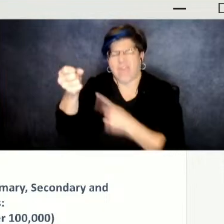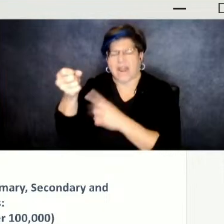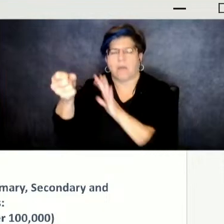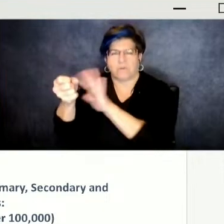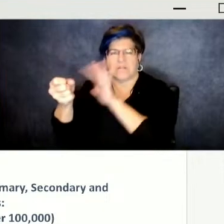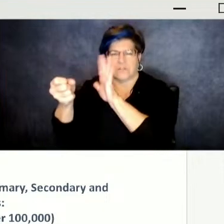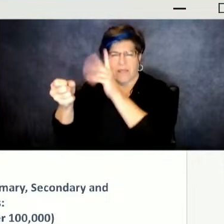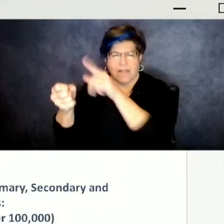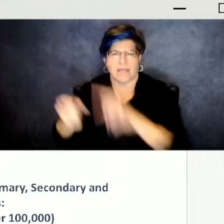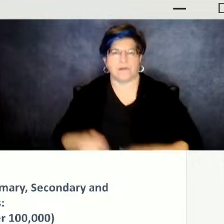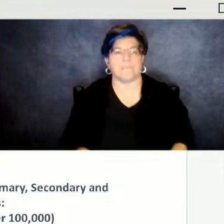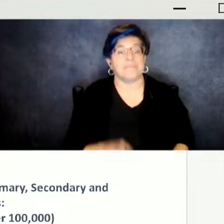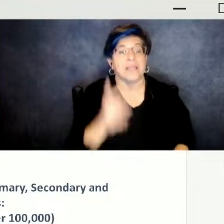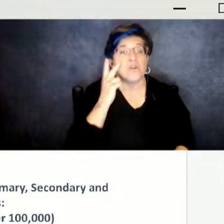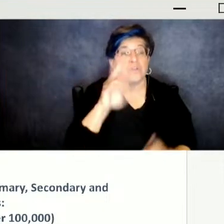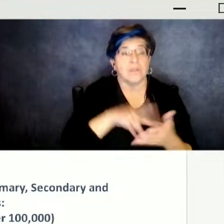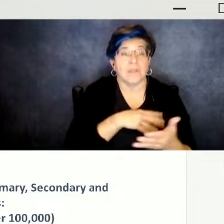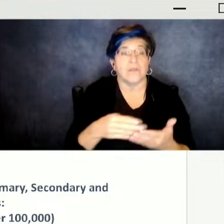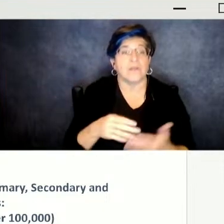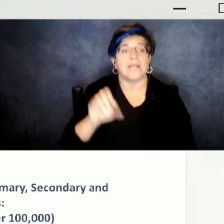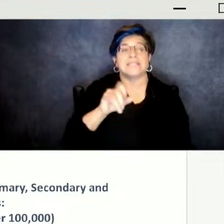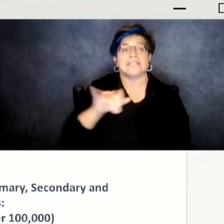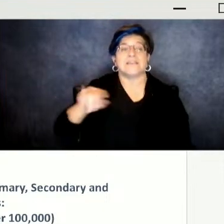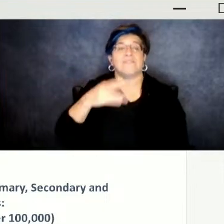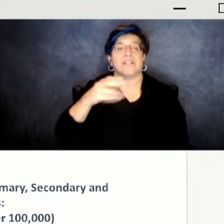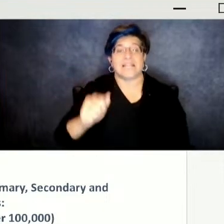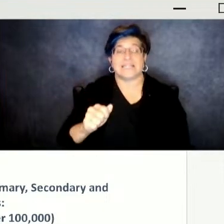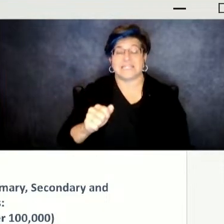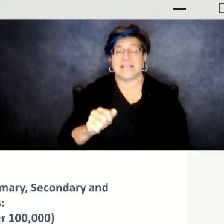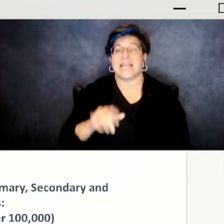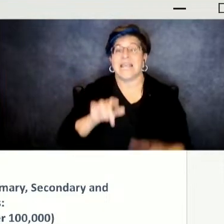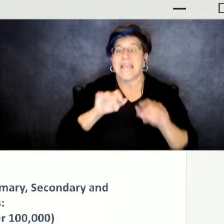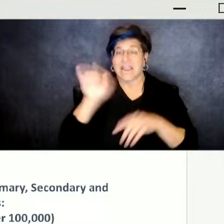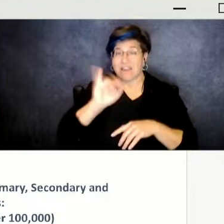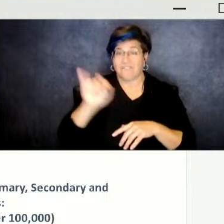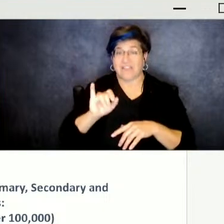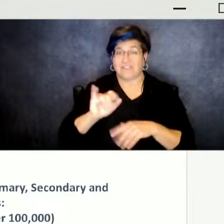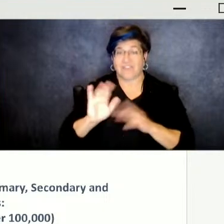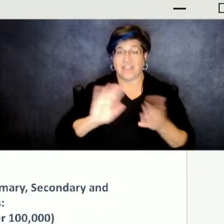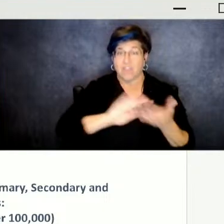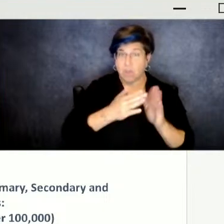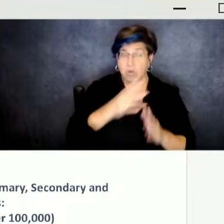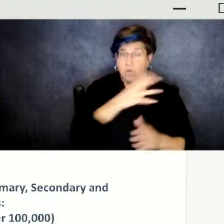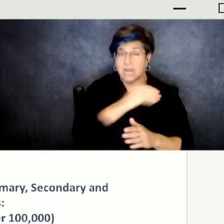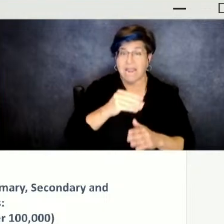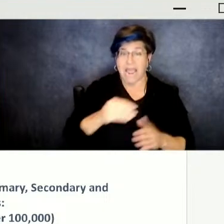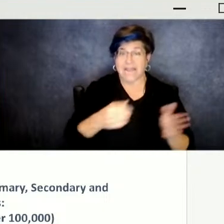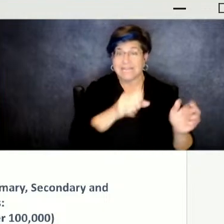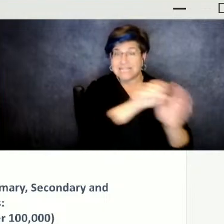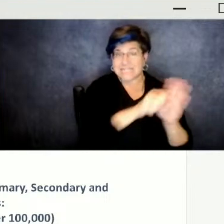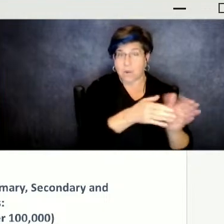WHICH I'LL GET TO IN JUST A SECOND. AS YOU CAN SEE FROM THIS THIS CHART THE RATE OF SYPHILIS